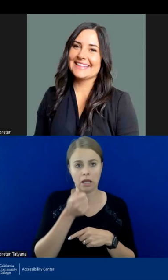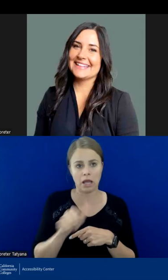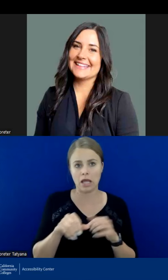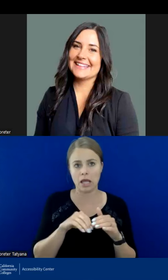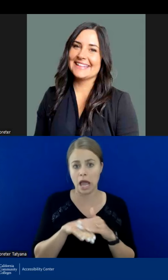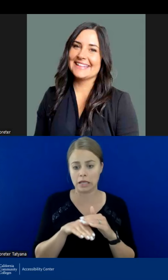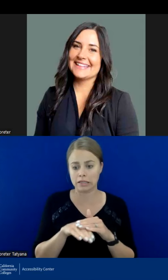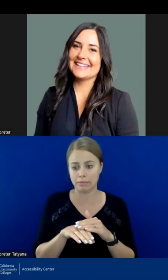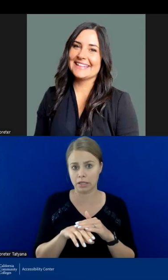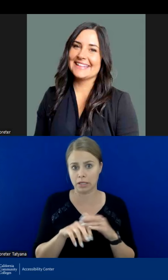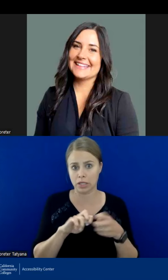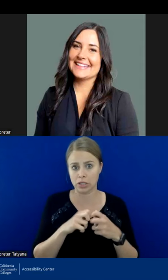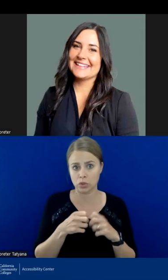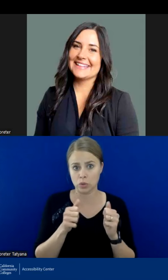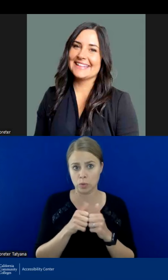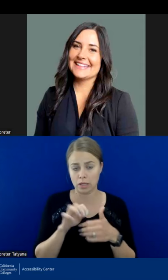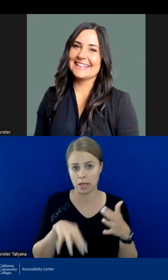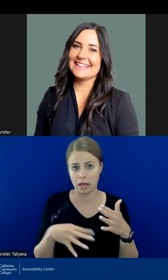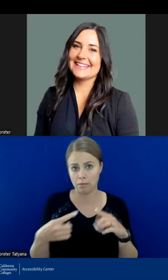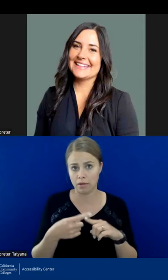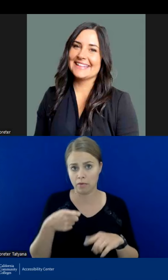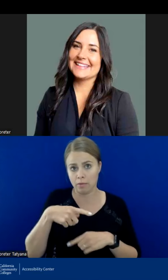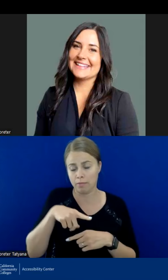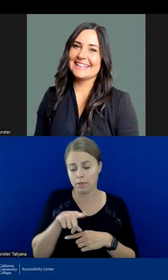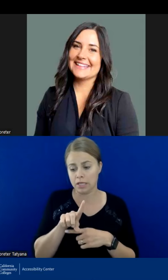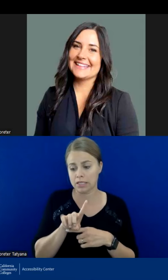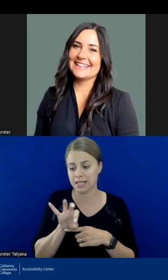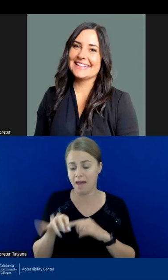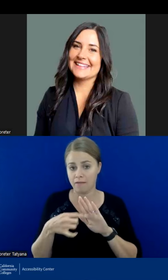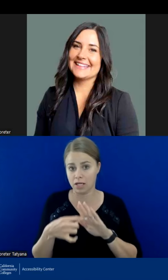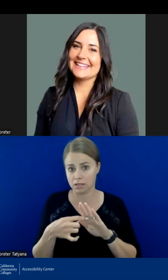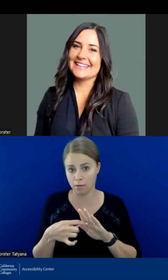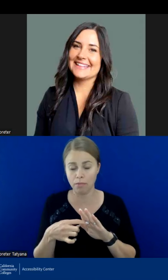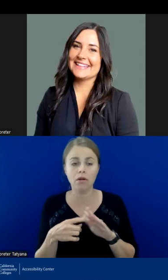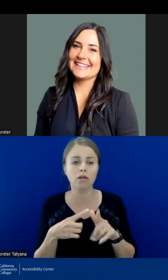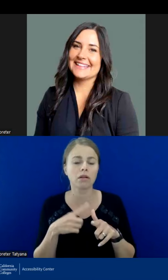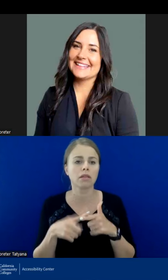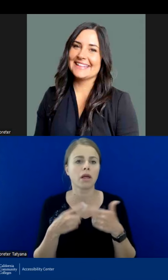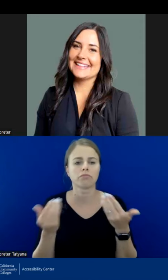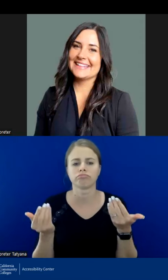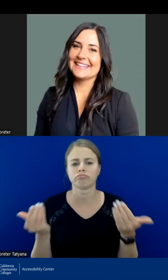with the table from that PDF example, then feel free to post it in the chat.